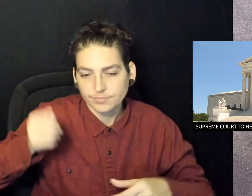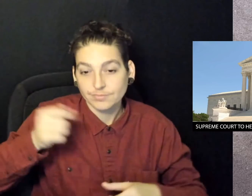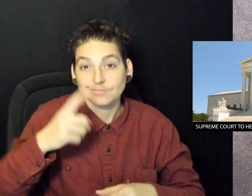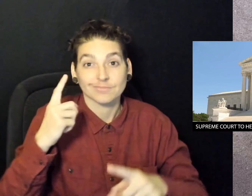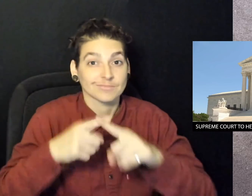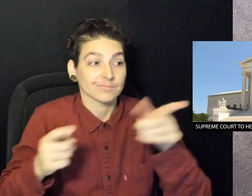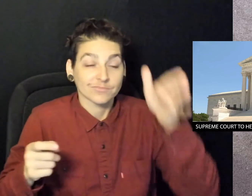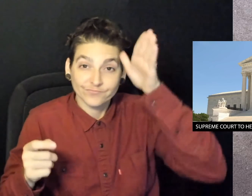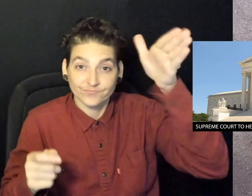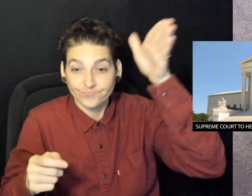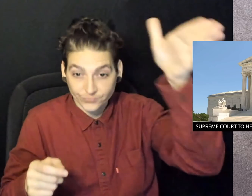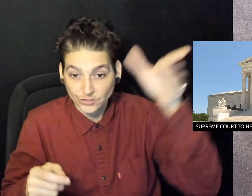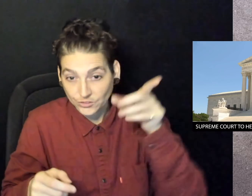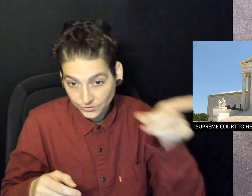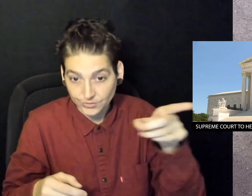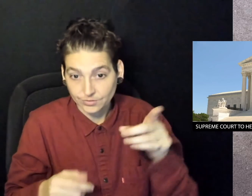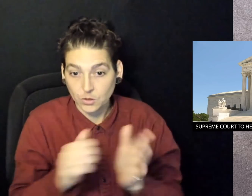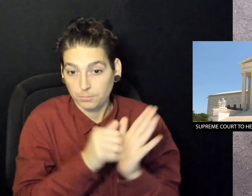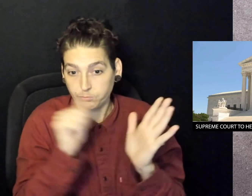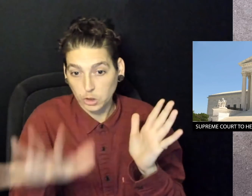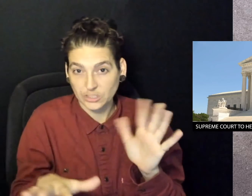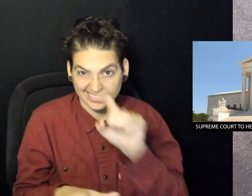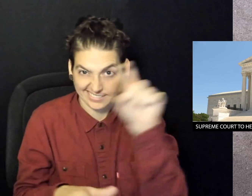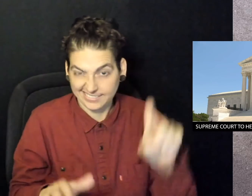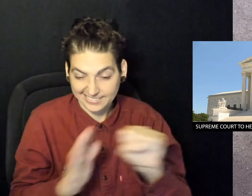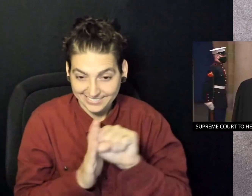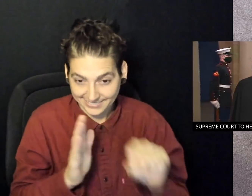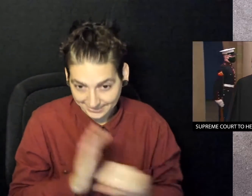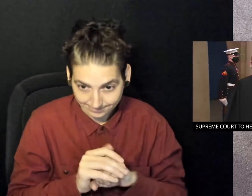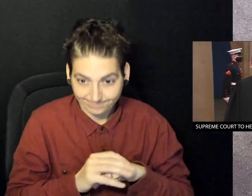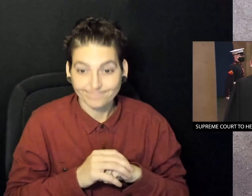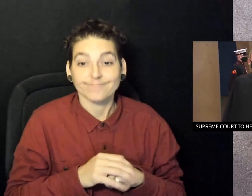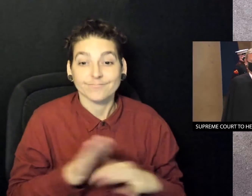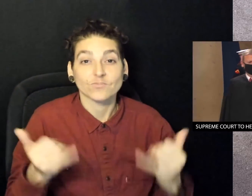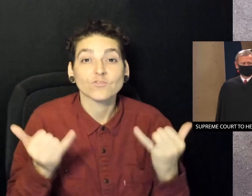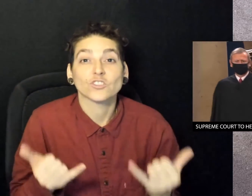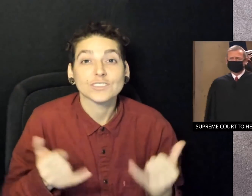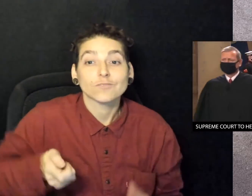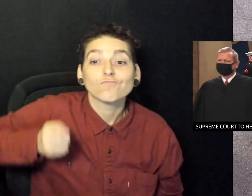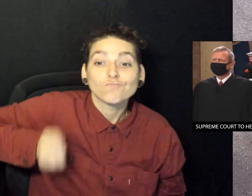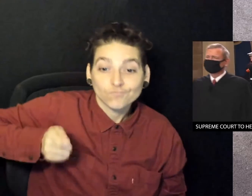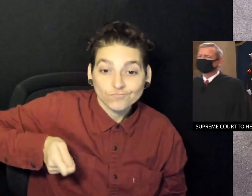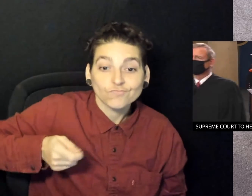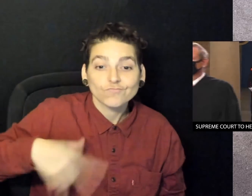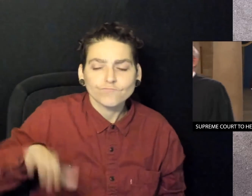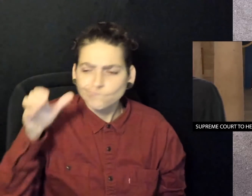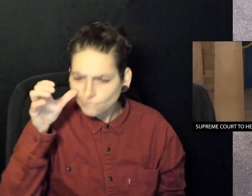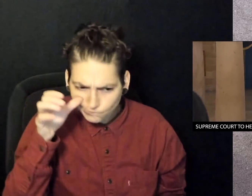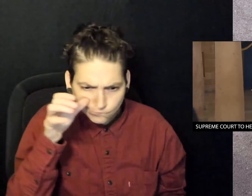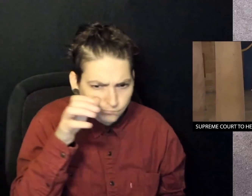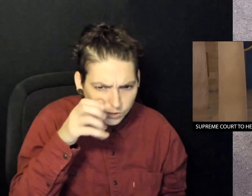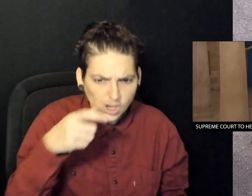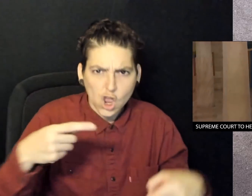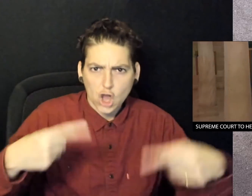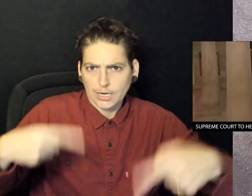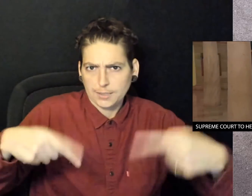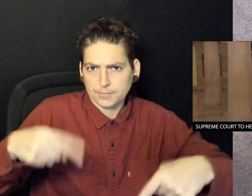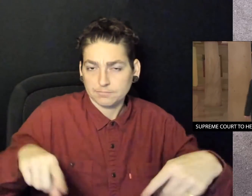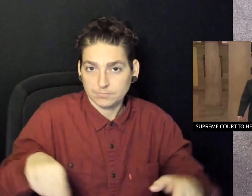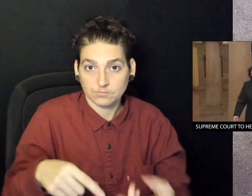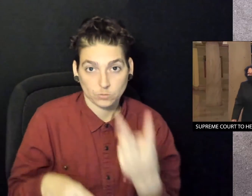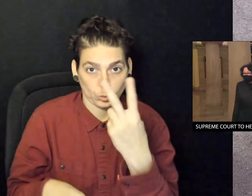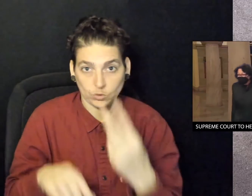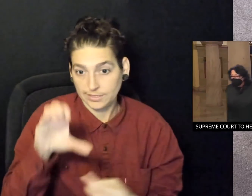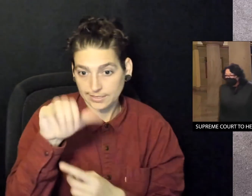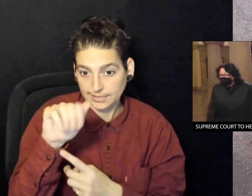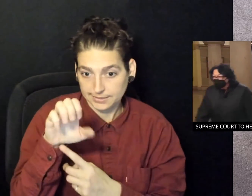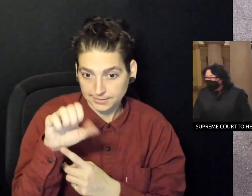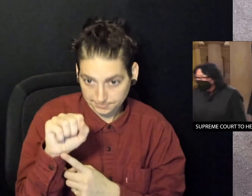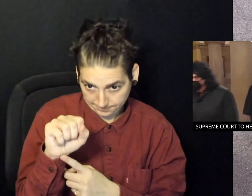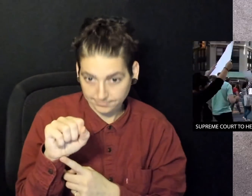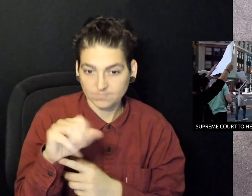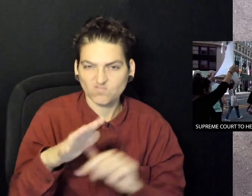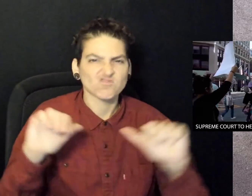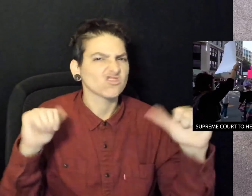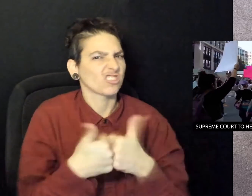for the future of abortion in the state of Texas today the court heard arguments in two